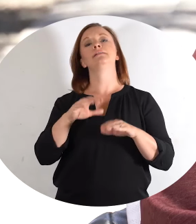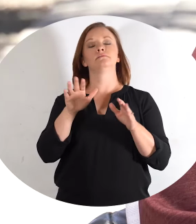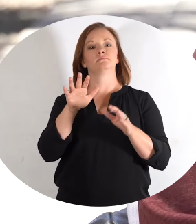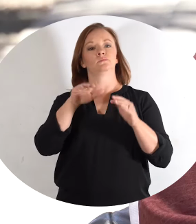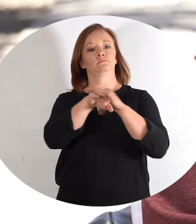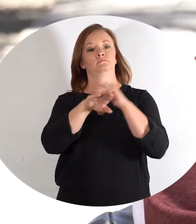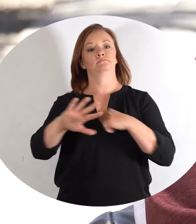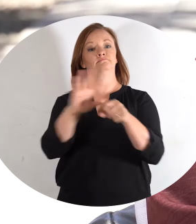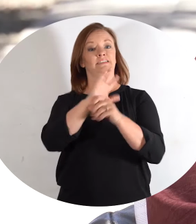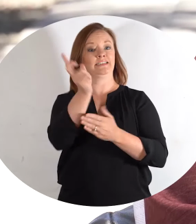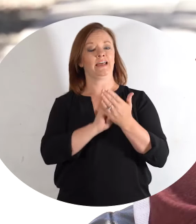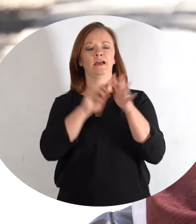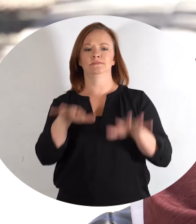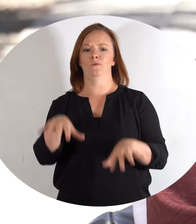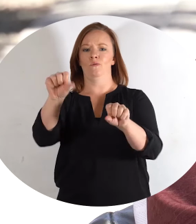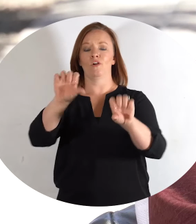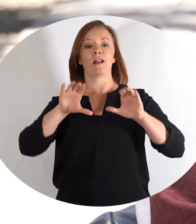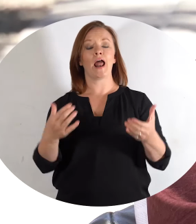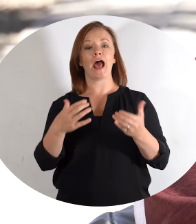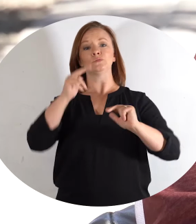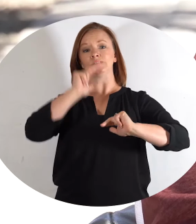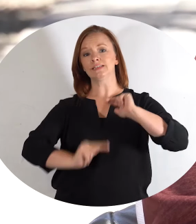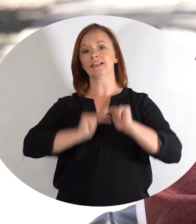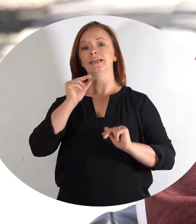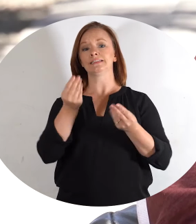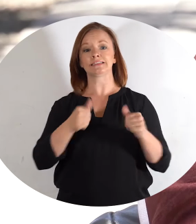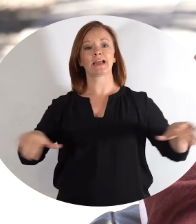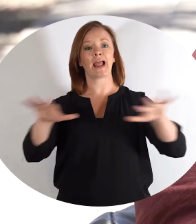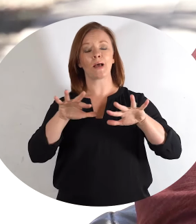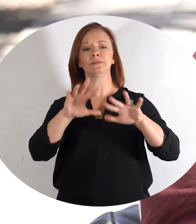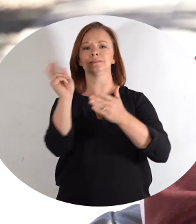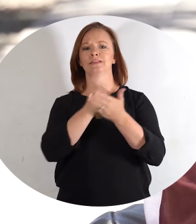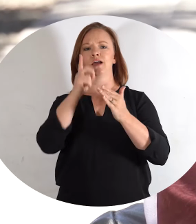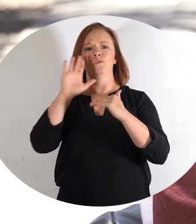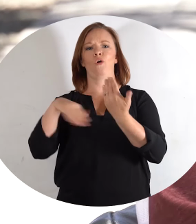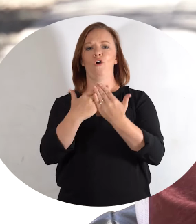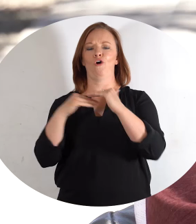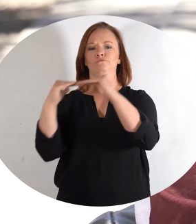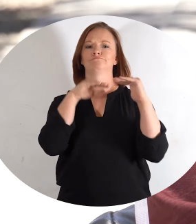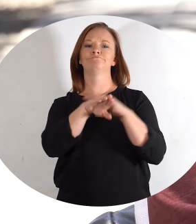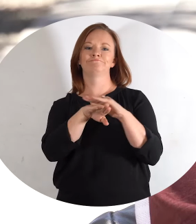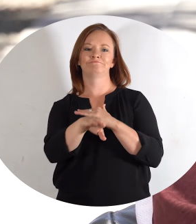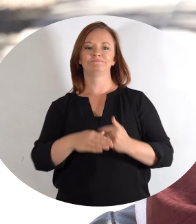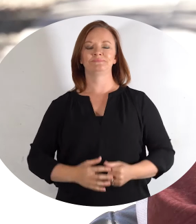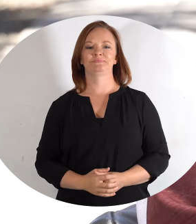Universal design has taken over and classrooms and the facilities and the campus is designed for everyone equally.